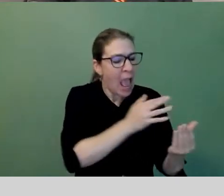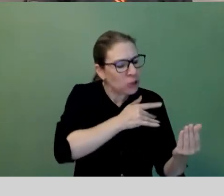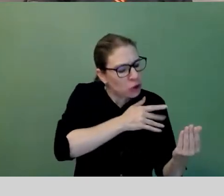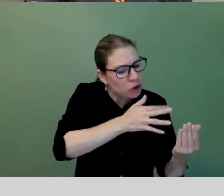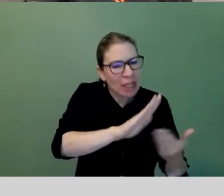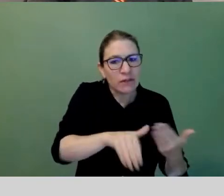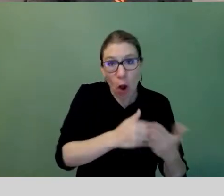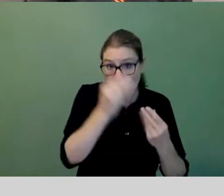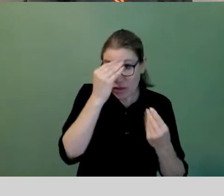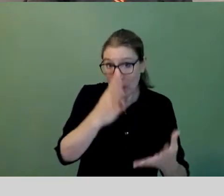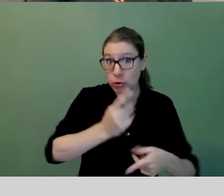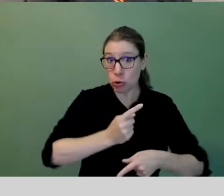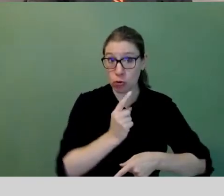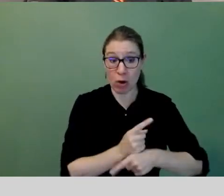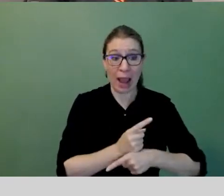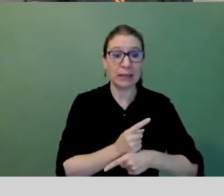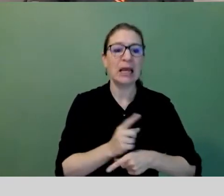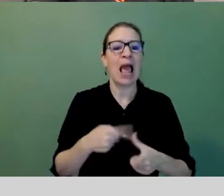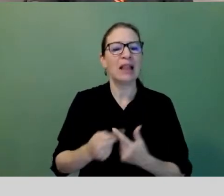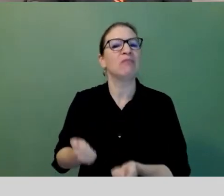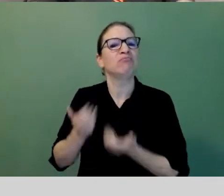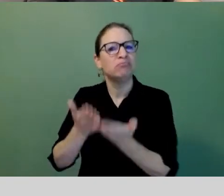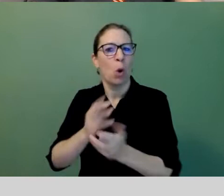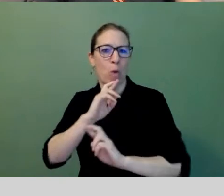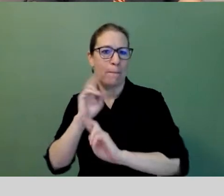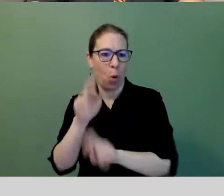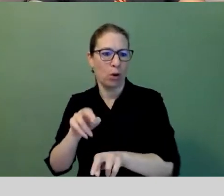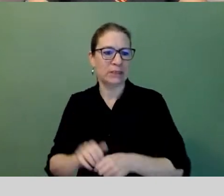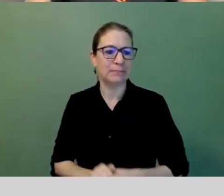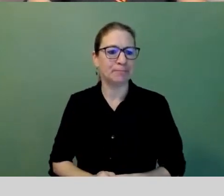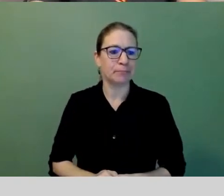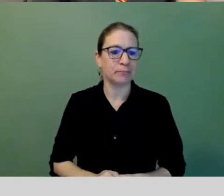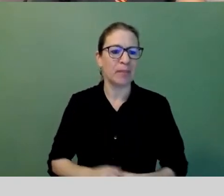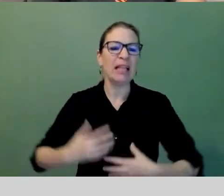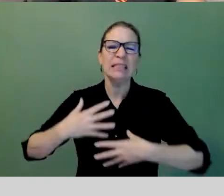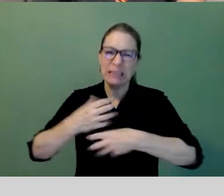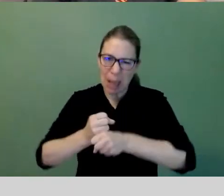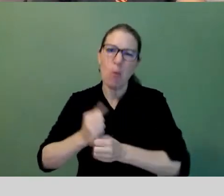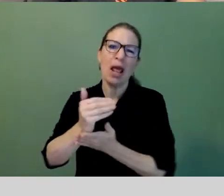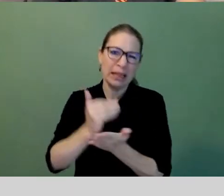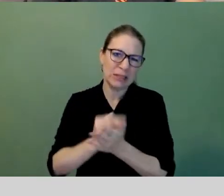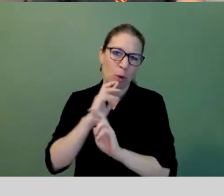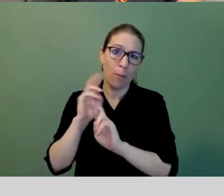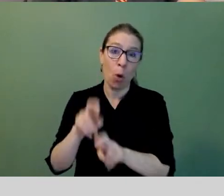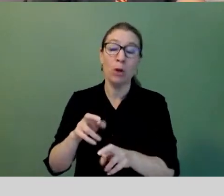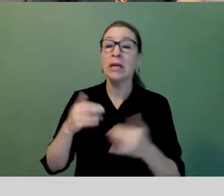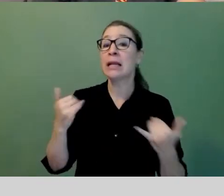If there are any errors, it reports. Now, let's try to list all the examples